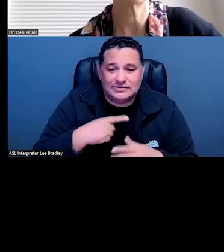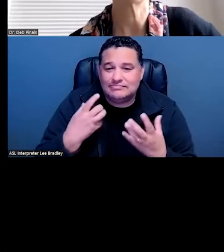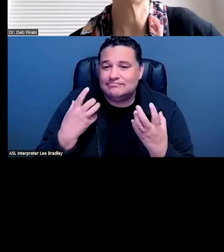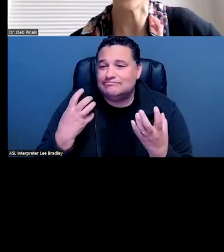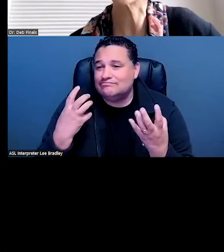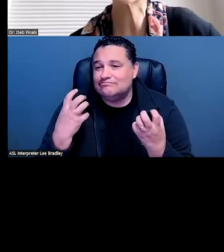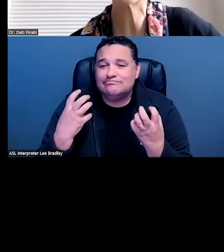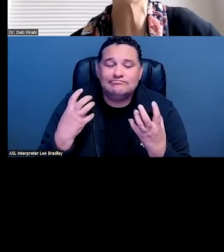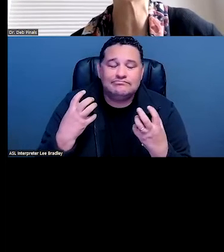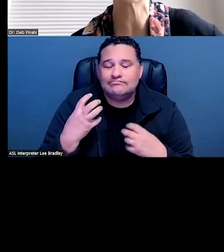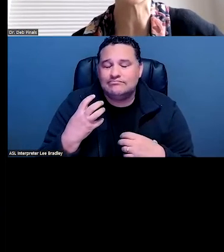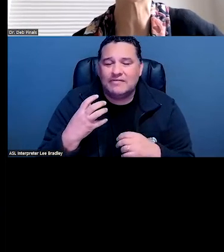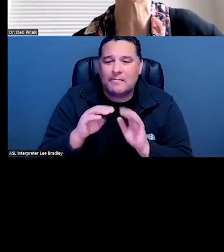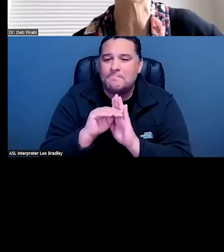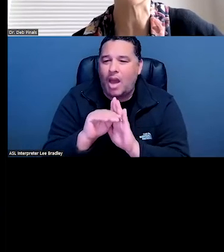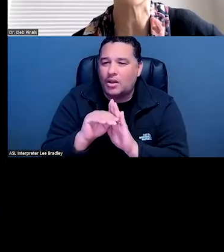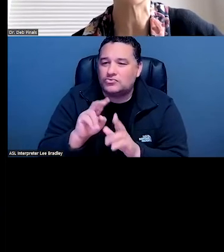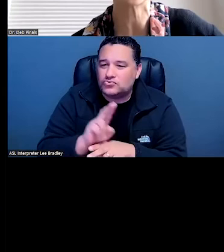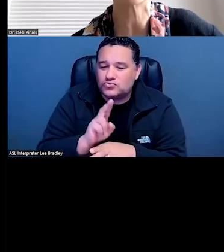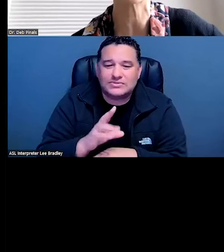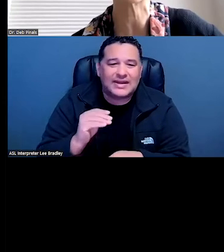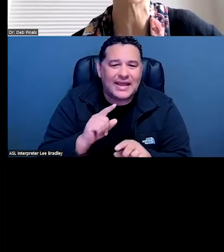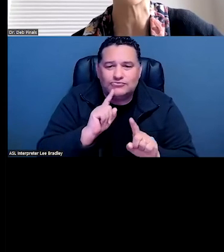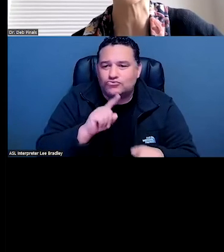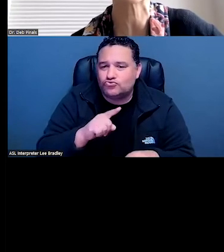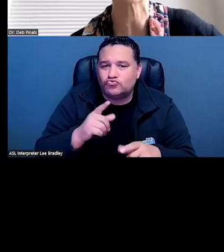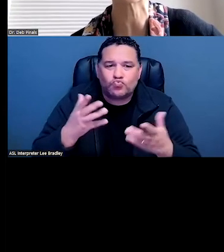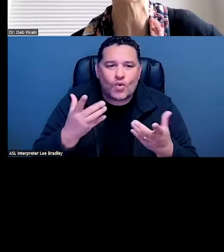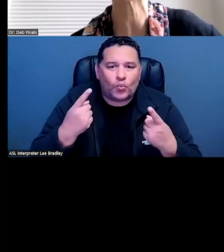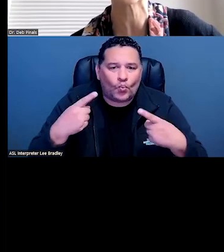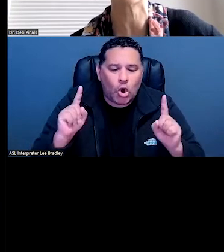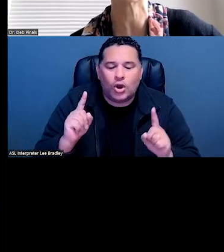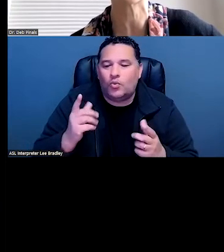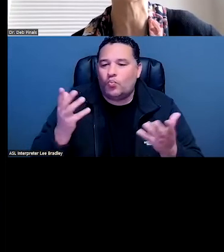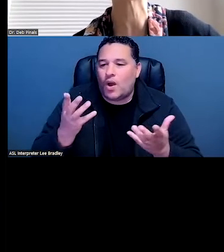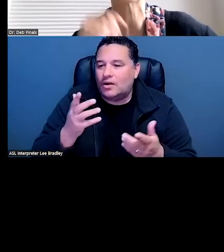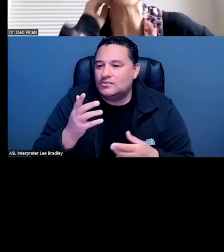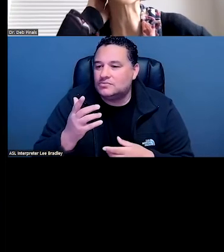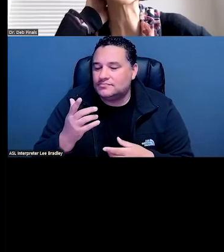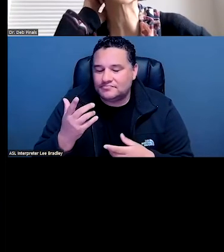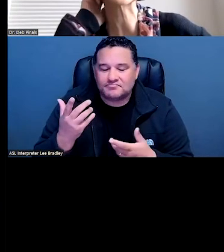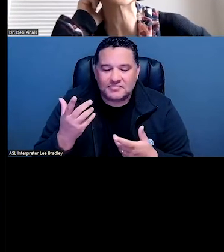. CRISIS SERVICES IN A LOT OF DIRECTIONS. MANY OF US ARE HUNGERING FOR, FOR MODELS TO USE. ANSWERS